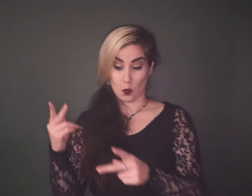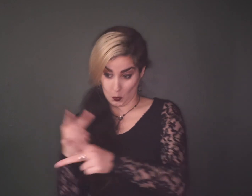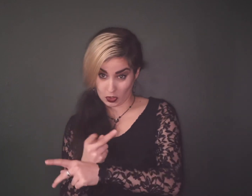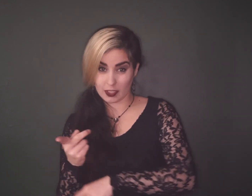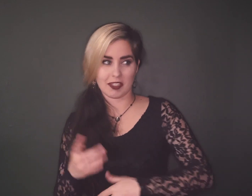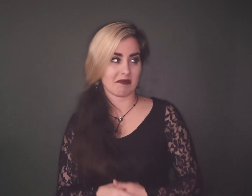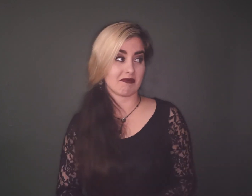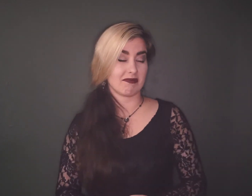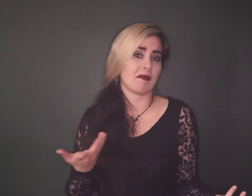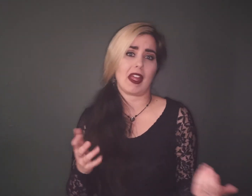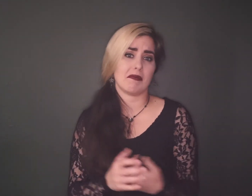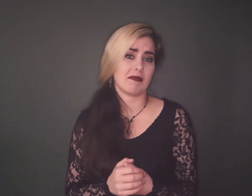For my worst fan experience...